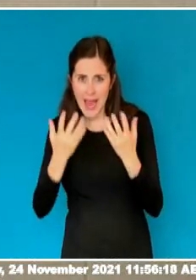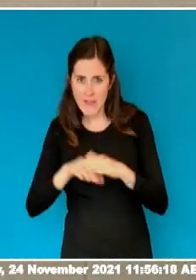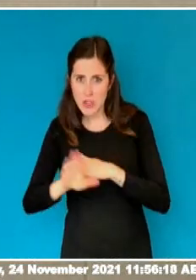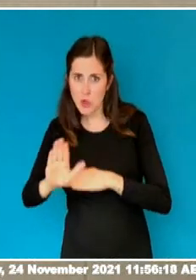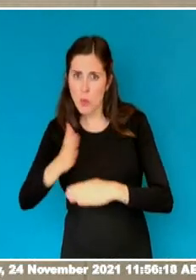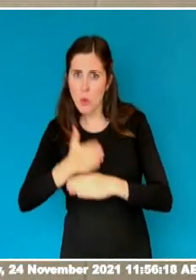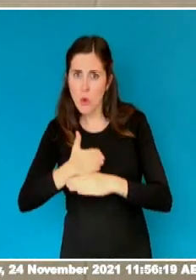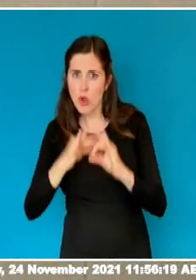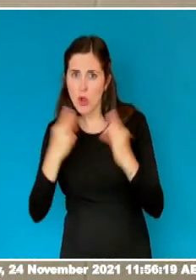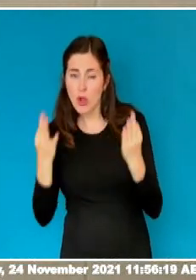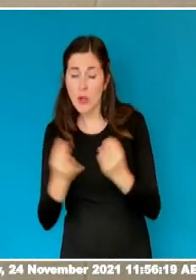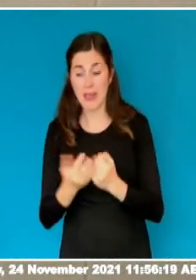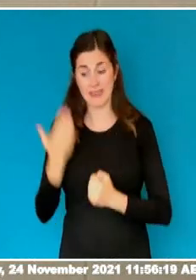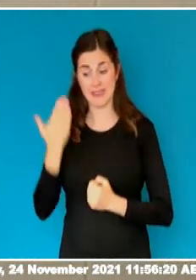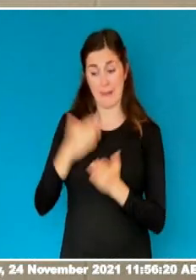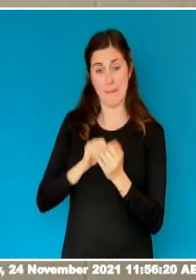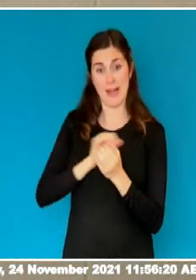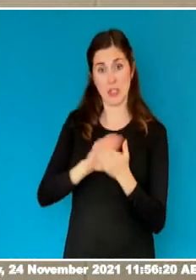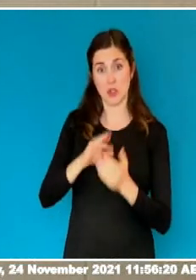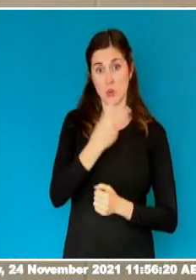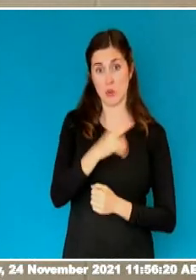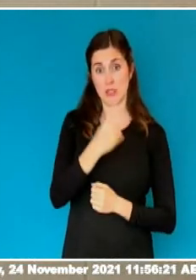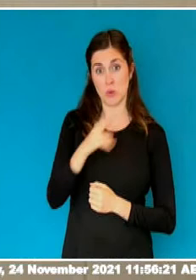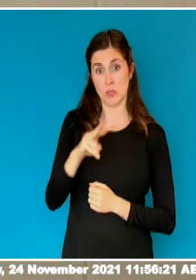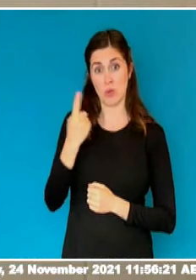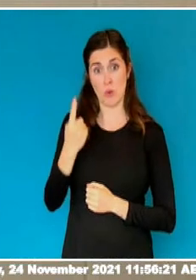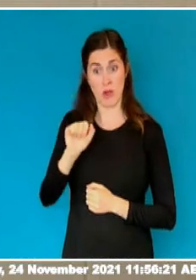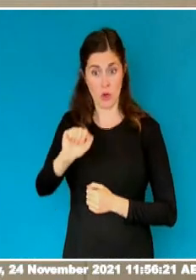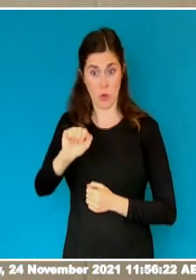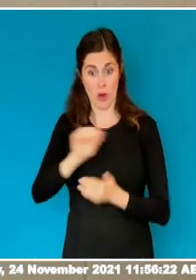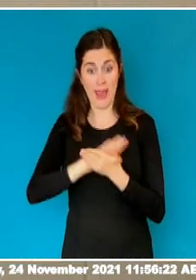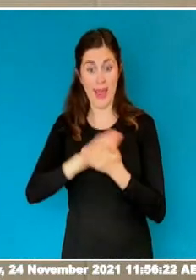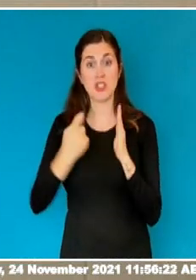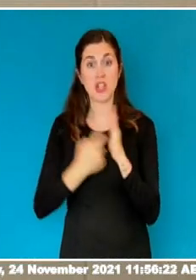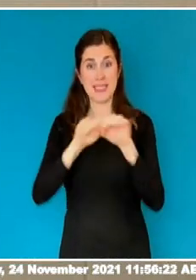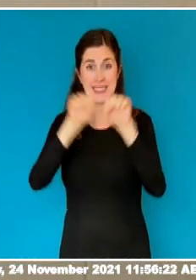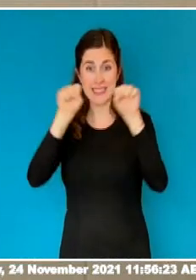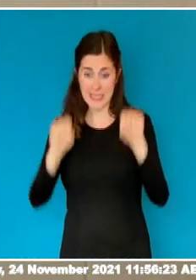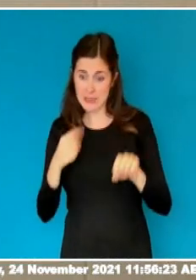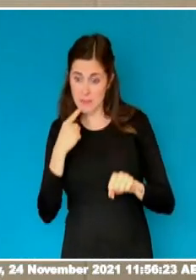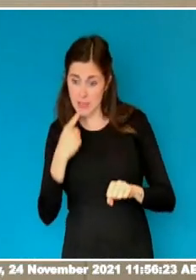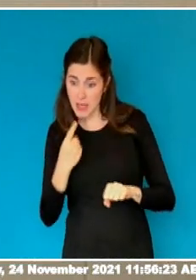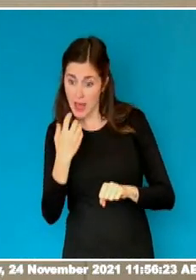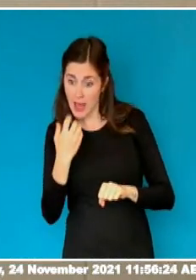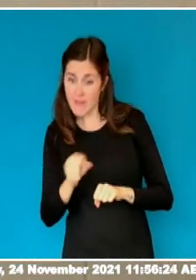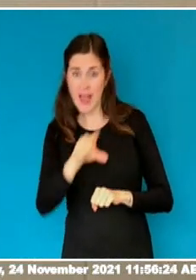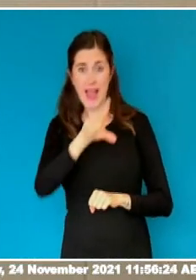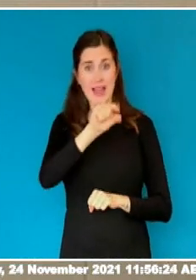2021, your HR system recorded 11.44 per cent employees